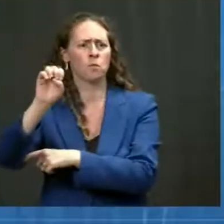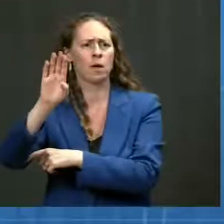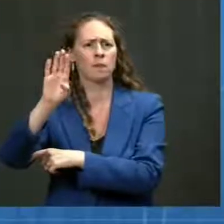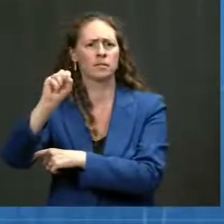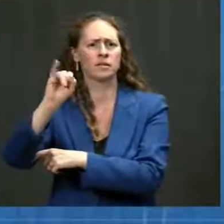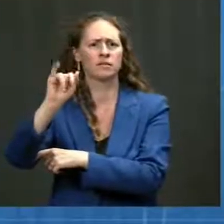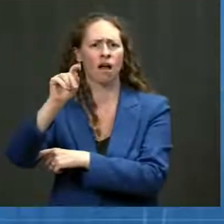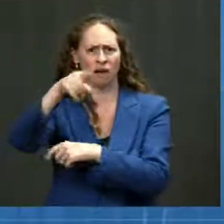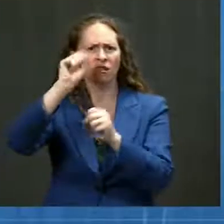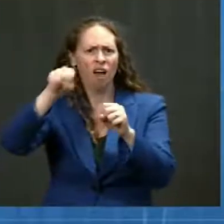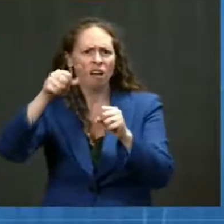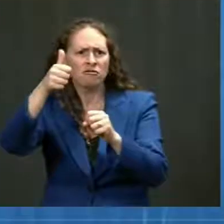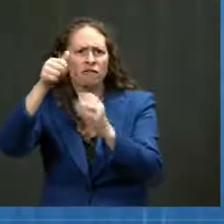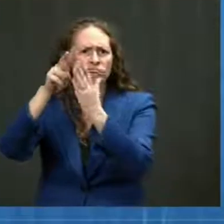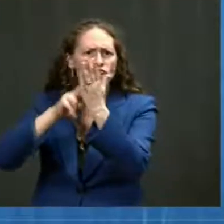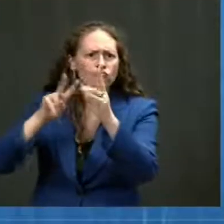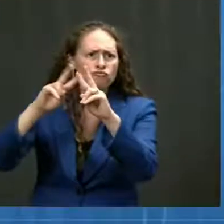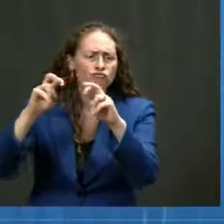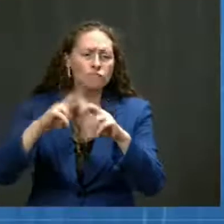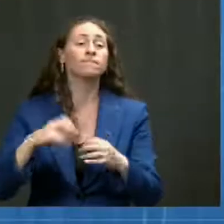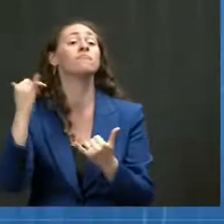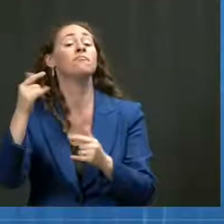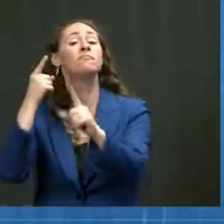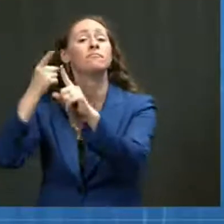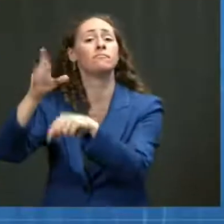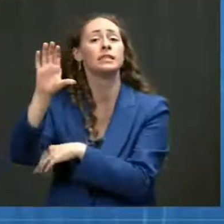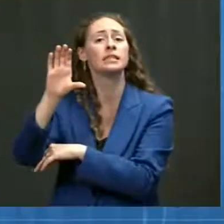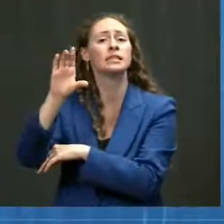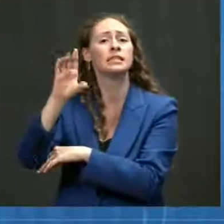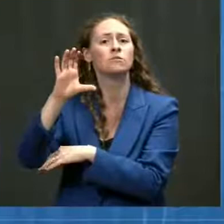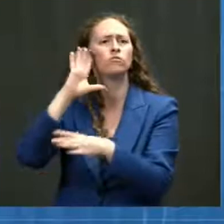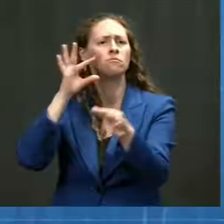THESE DATA ARE CURRENTLY AVAILABLE ON A PREPRINT SERVER. TODAY, CDC WILL ALSO PUBLISH